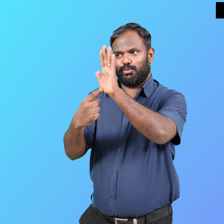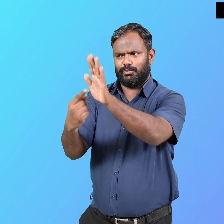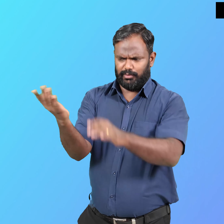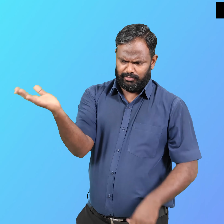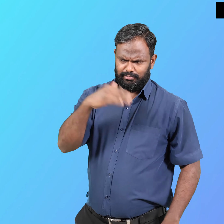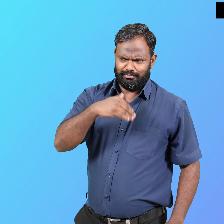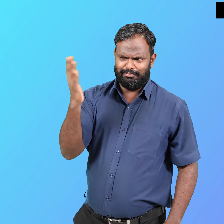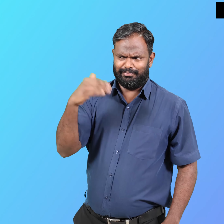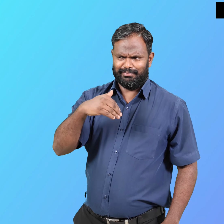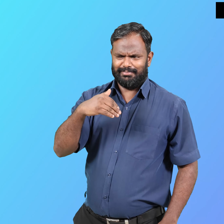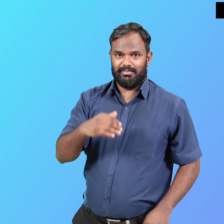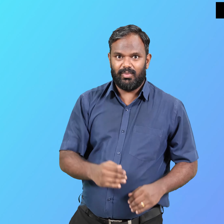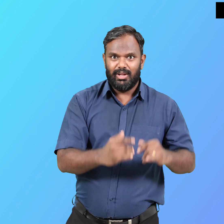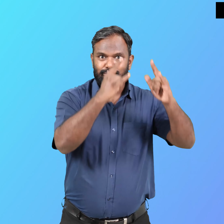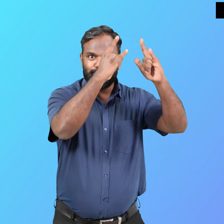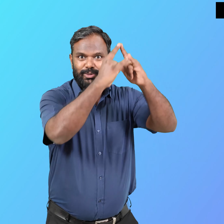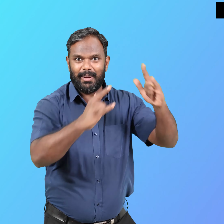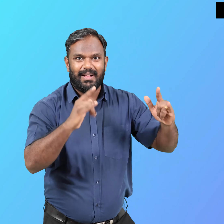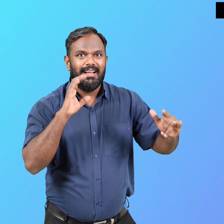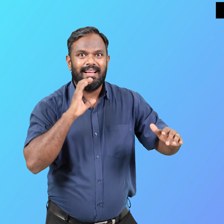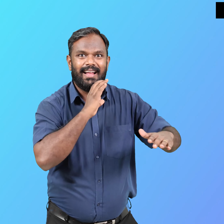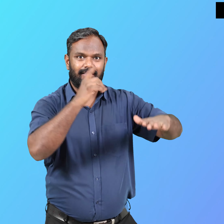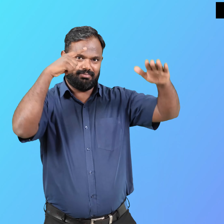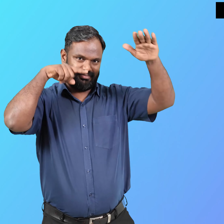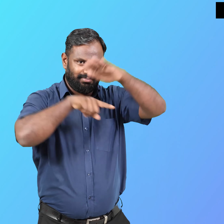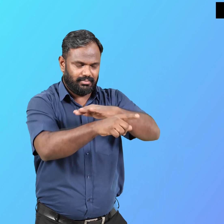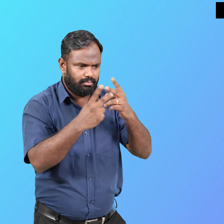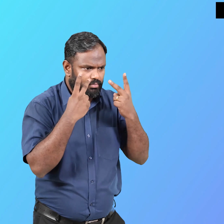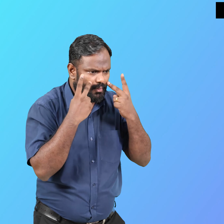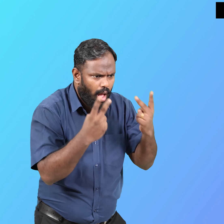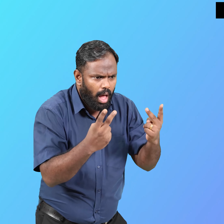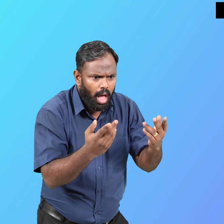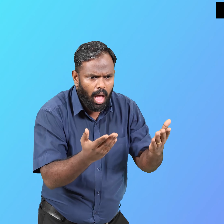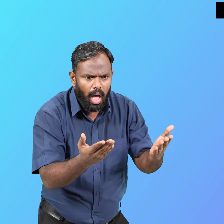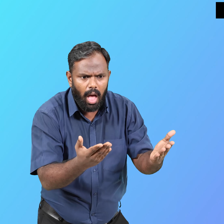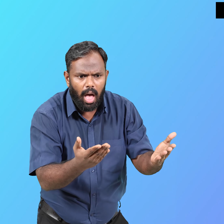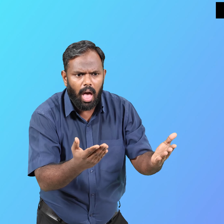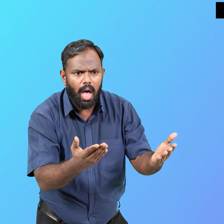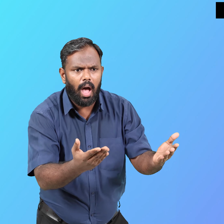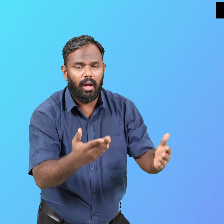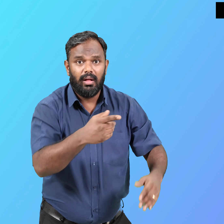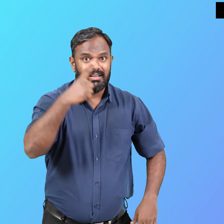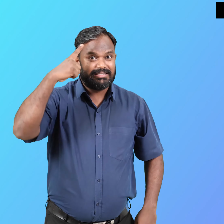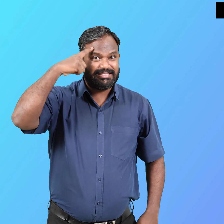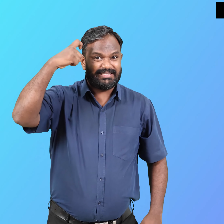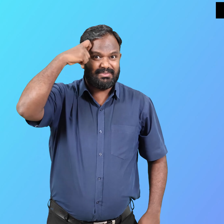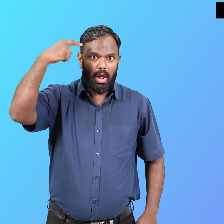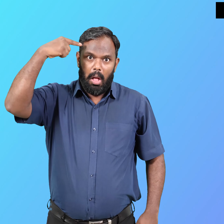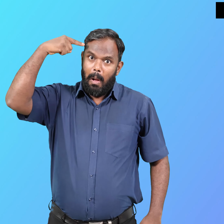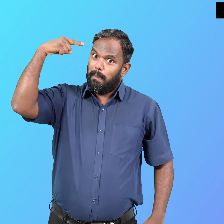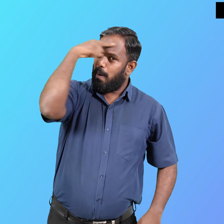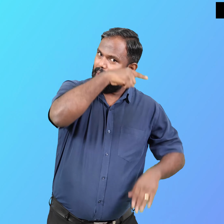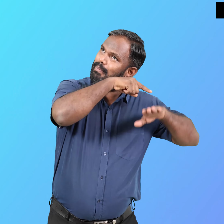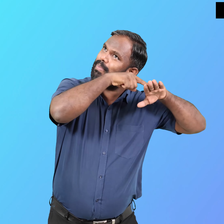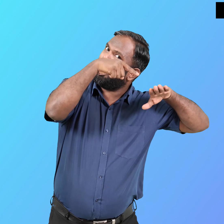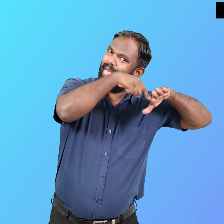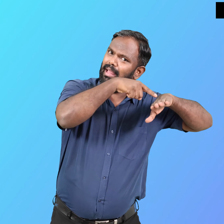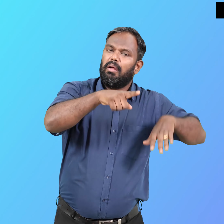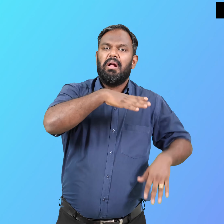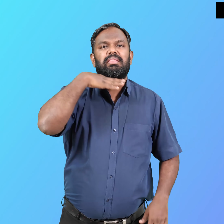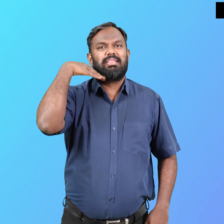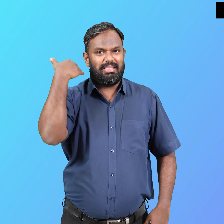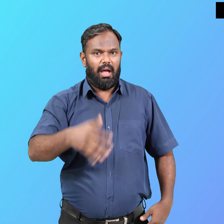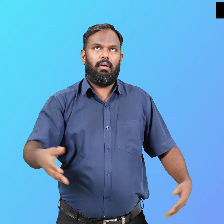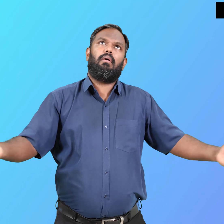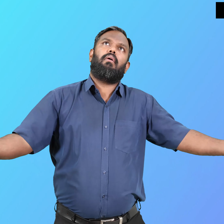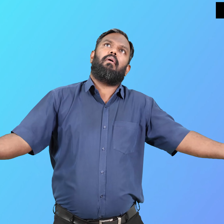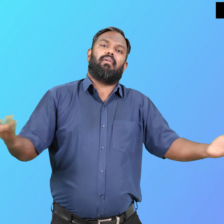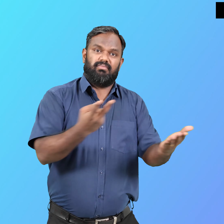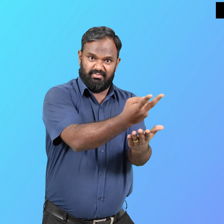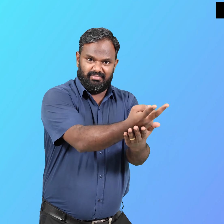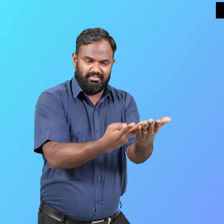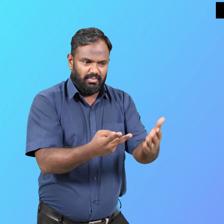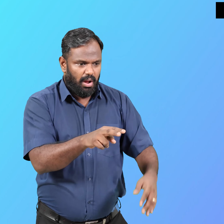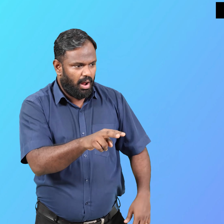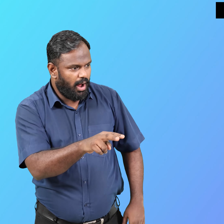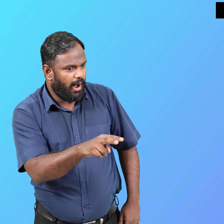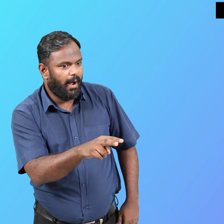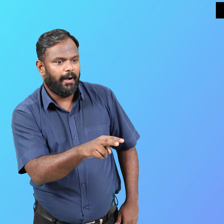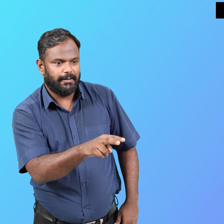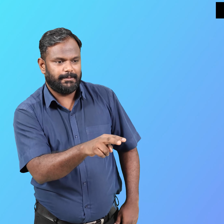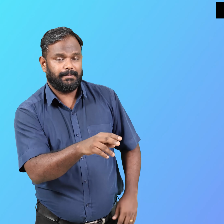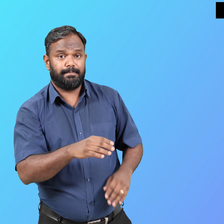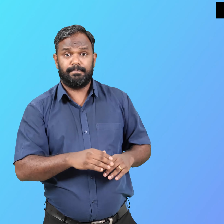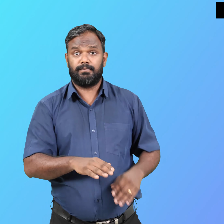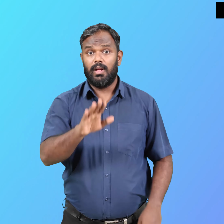So Barak entered the tent with Jael. There Barak found Sisera lying dead on the ground, with the tent peg through the side of his head.